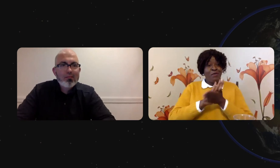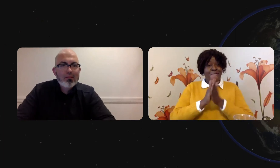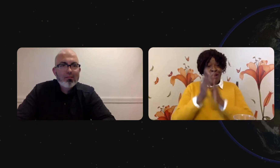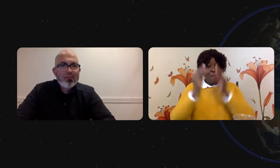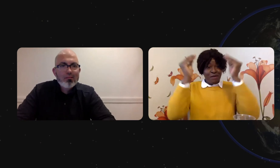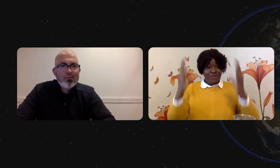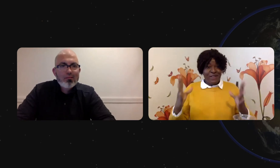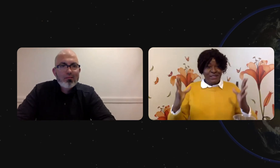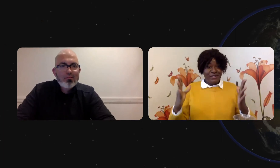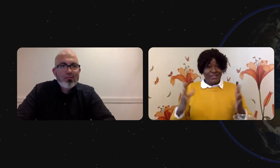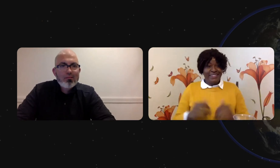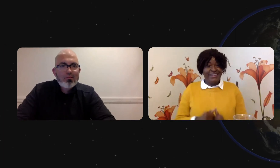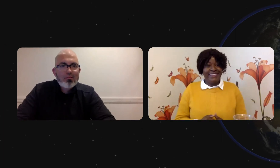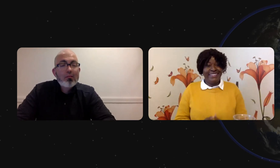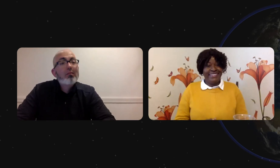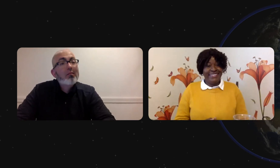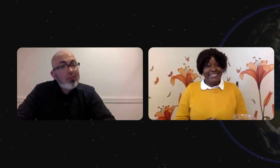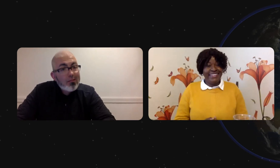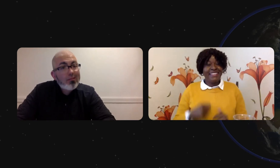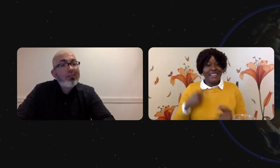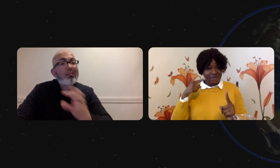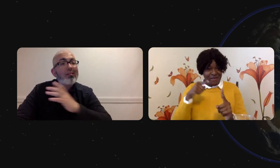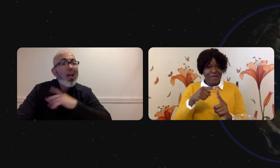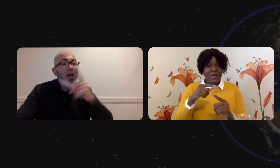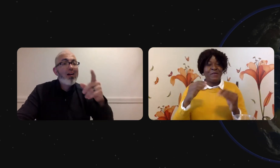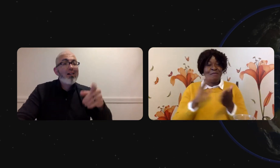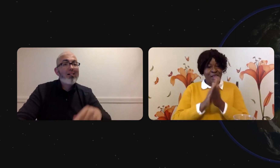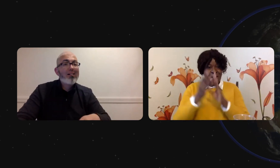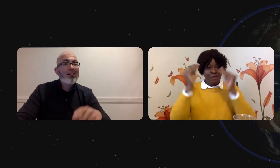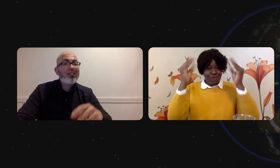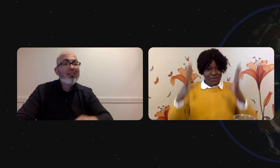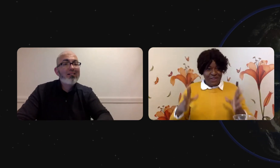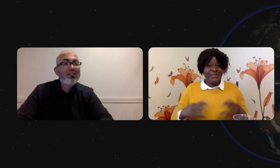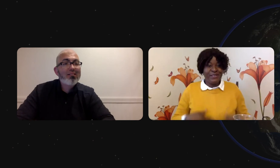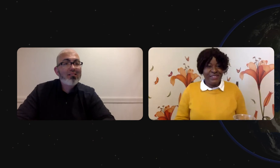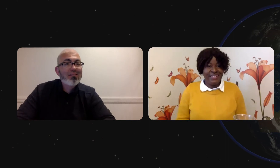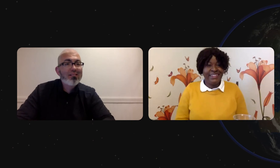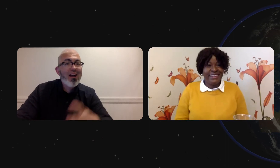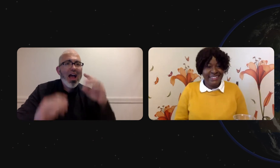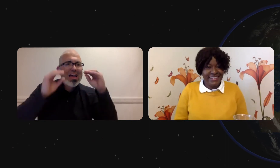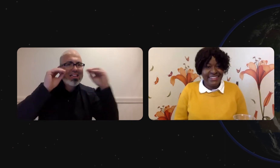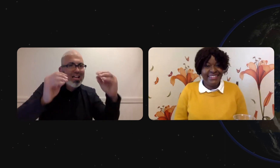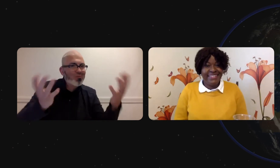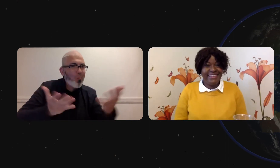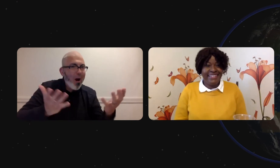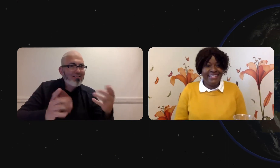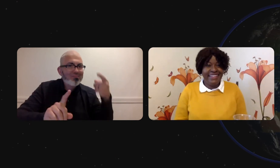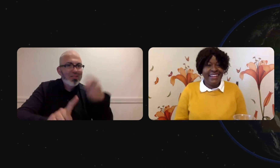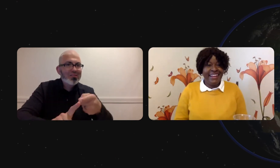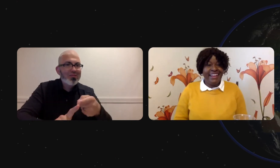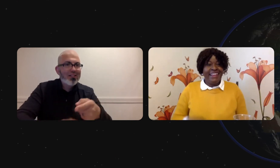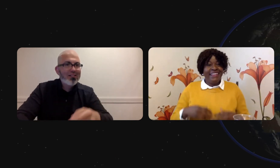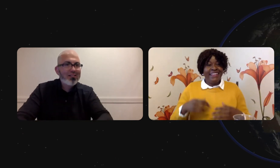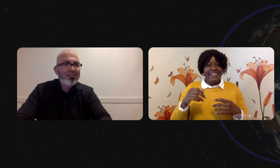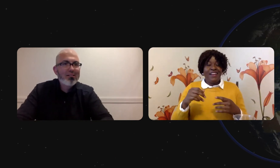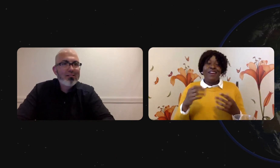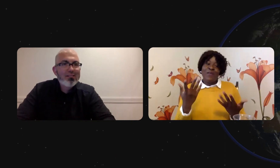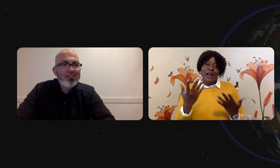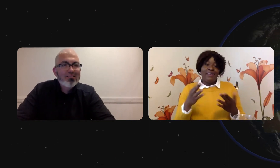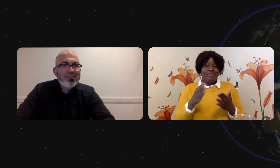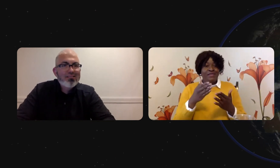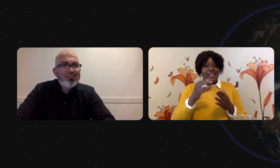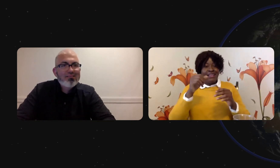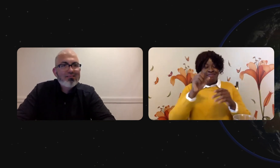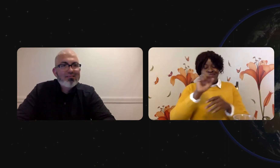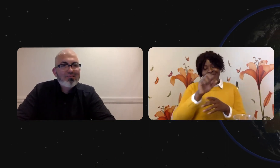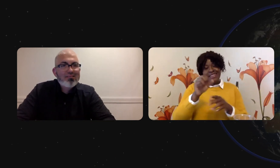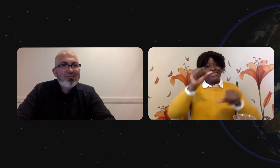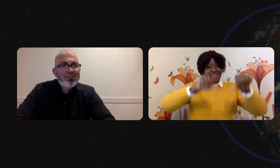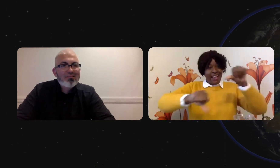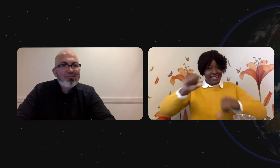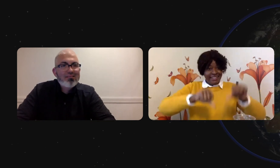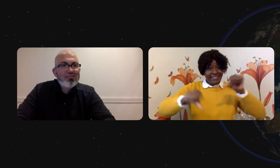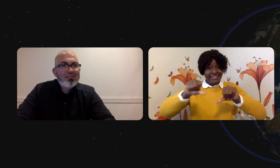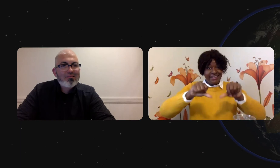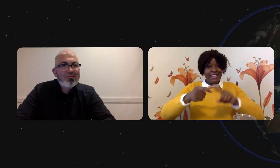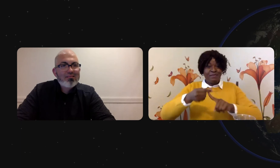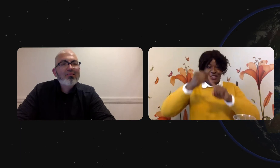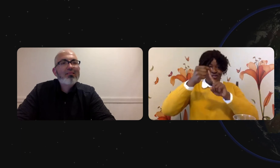I want to become a professor of science, specifically.